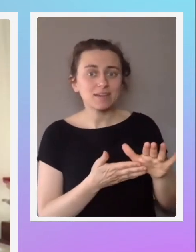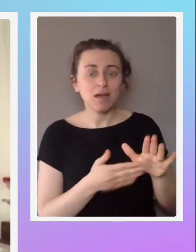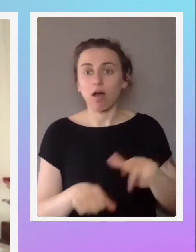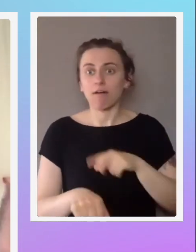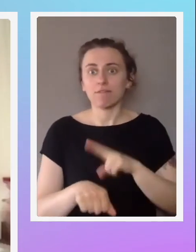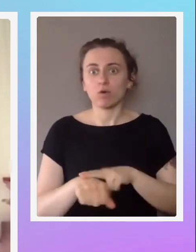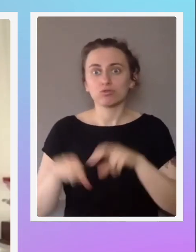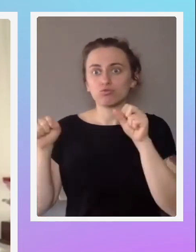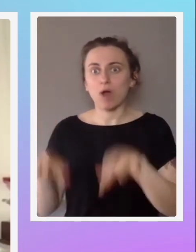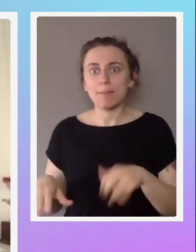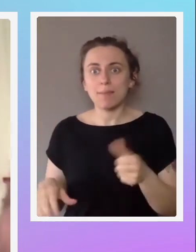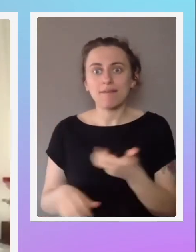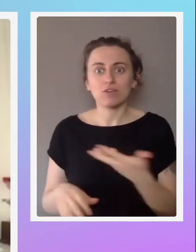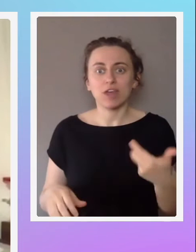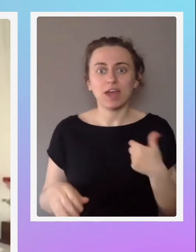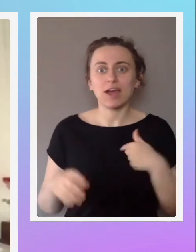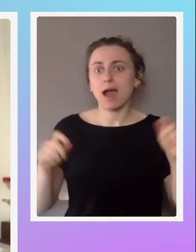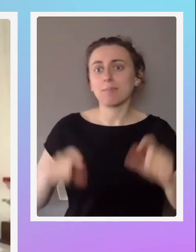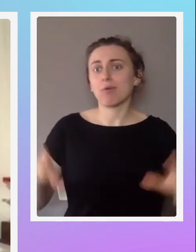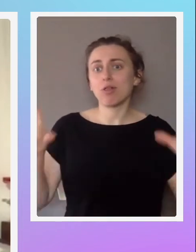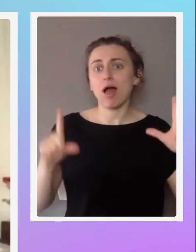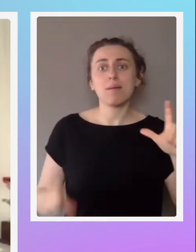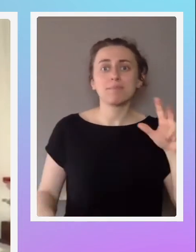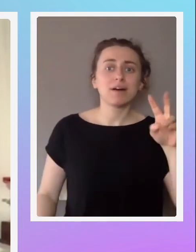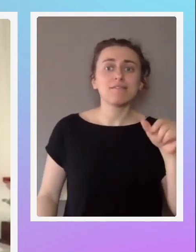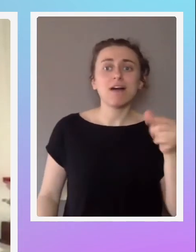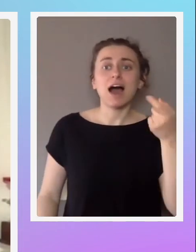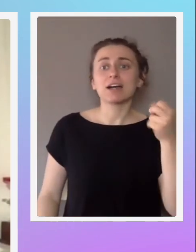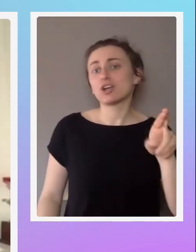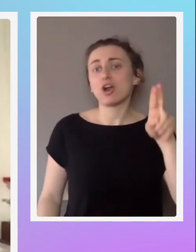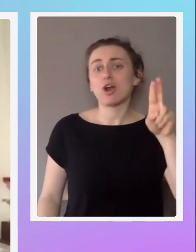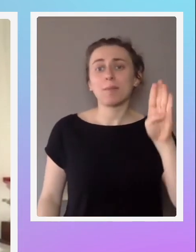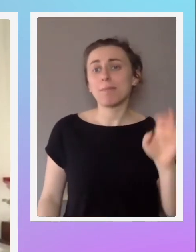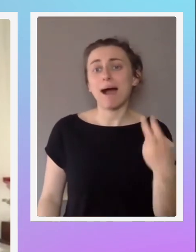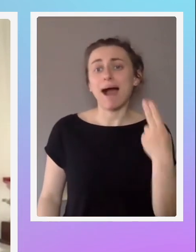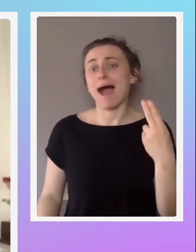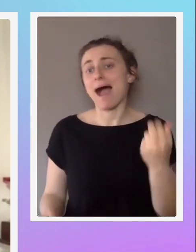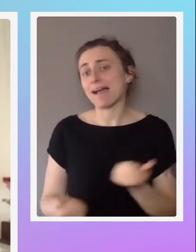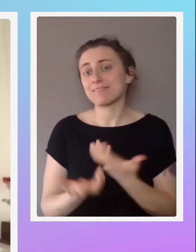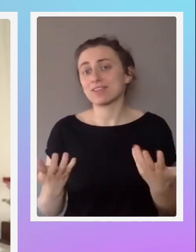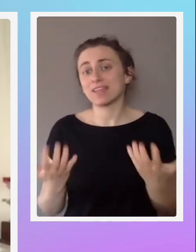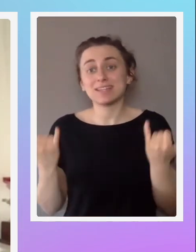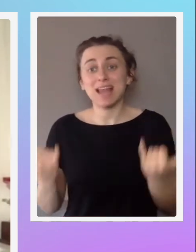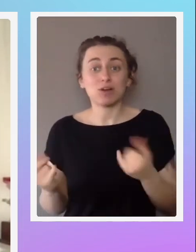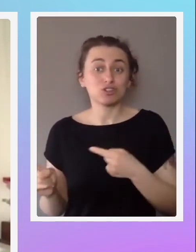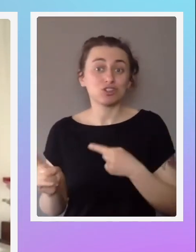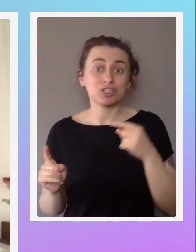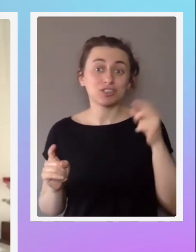and I pull up Wagner and Bach and everything else. She now she enjoys pretty complex music.